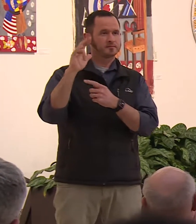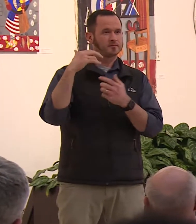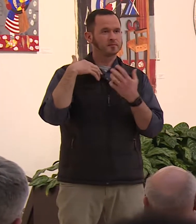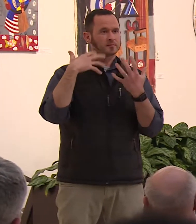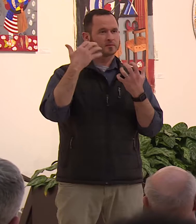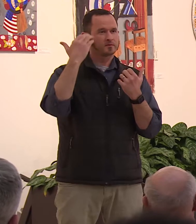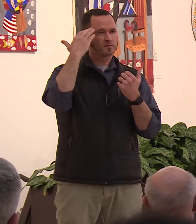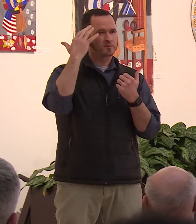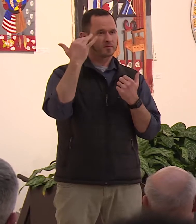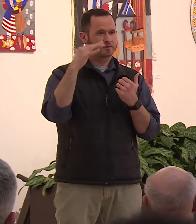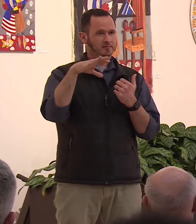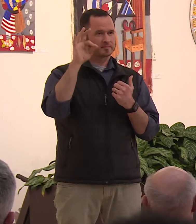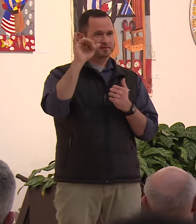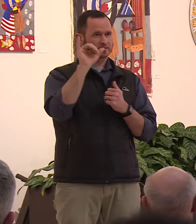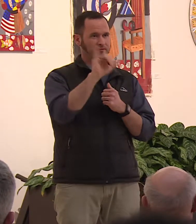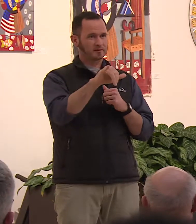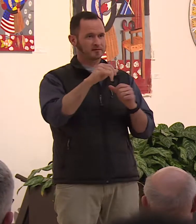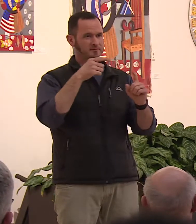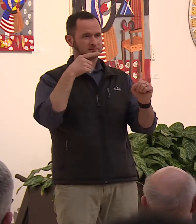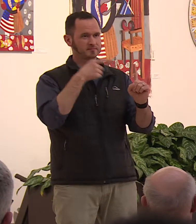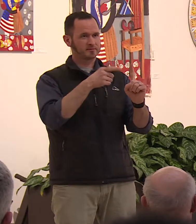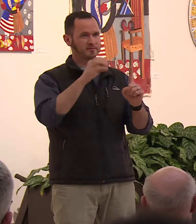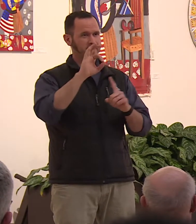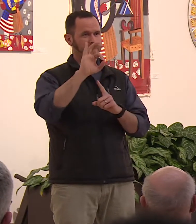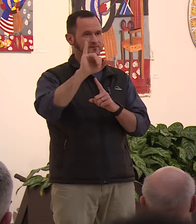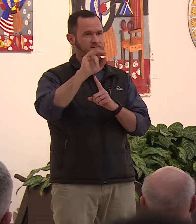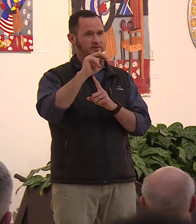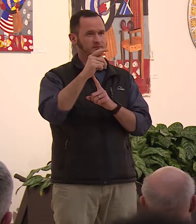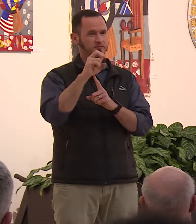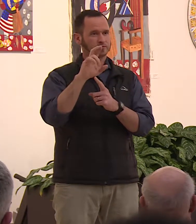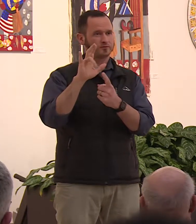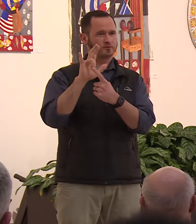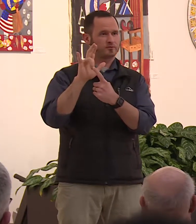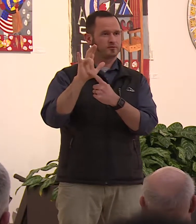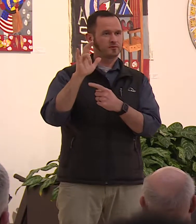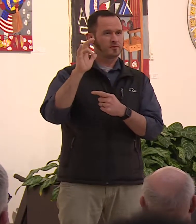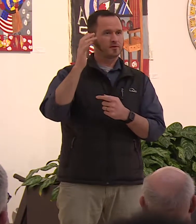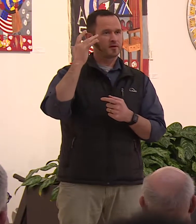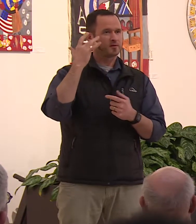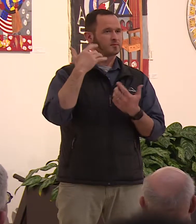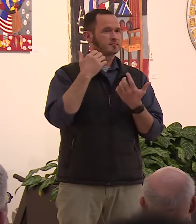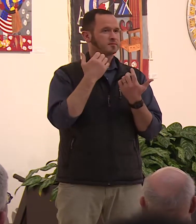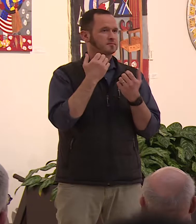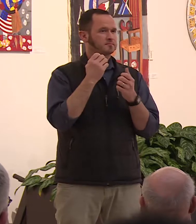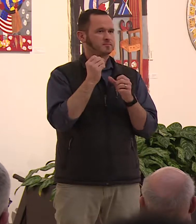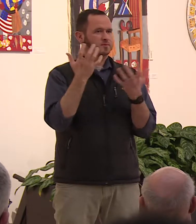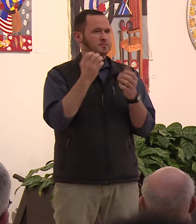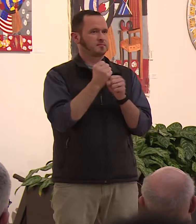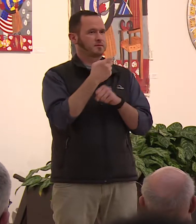I wanted to go back to the hand with the eye with the finger down and the paint brush.